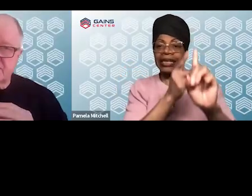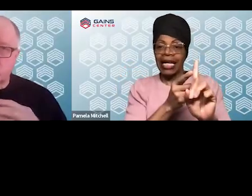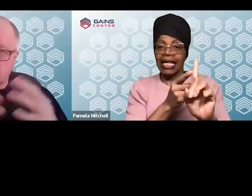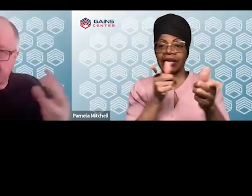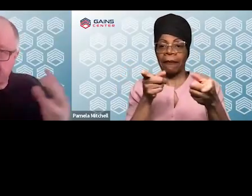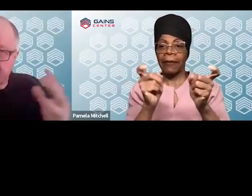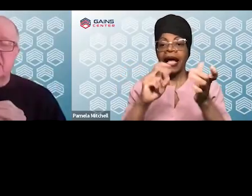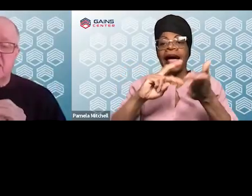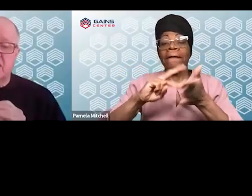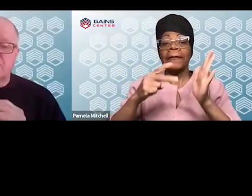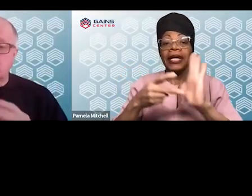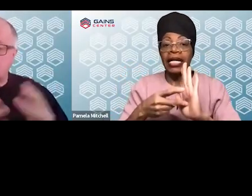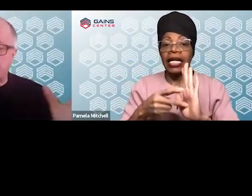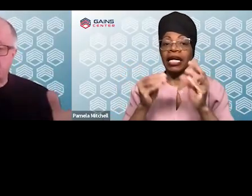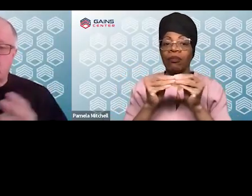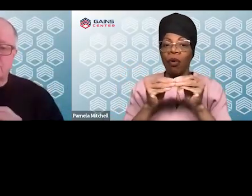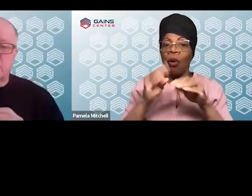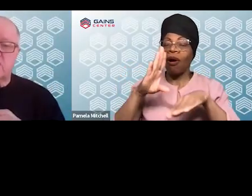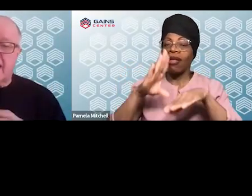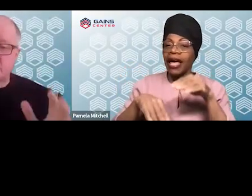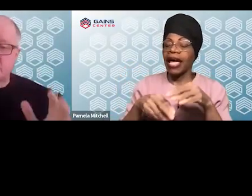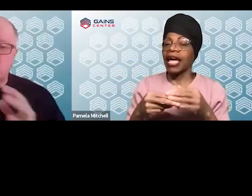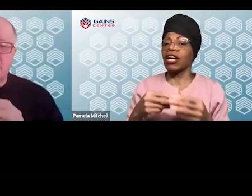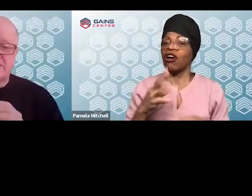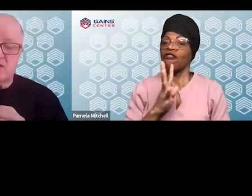that is more than verbal reinforcement, or "Attaboys,"